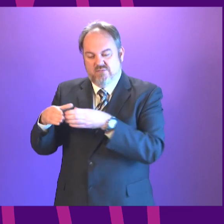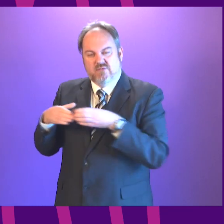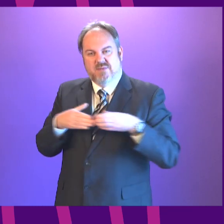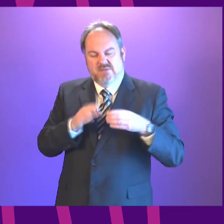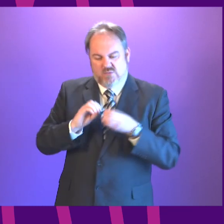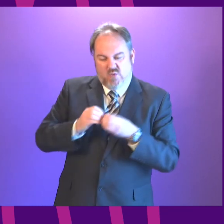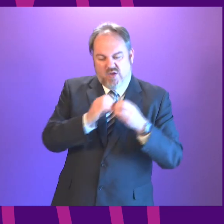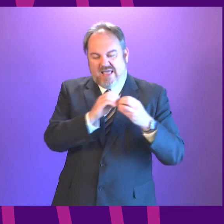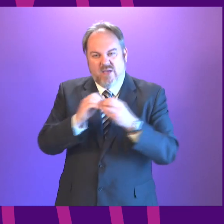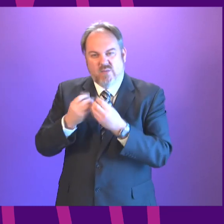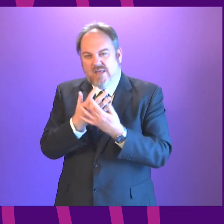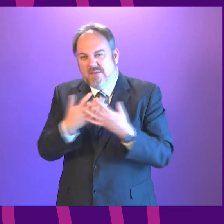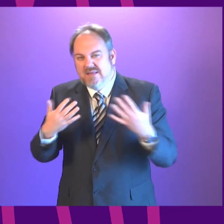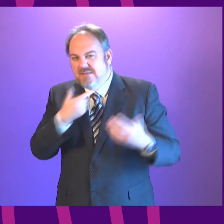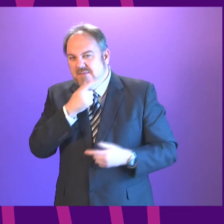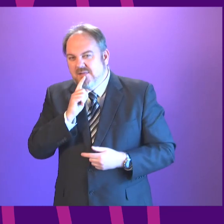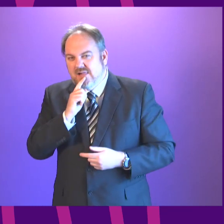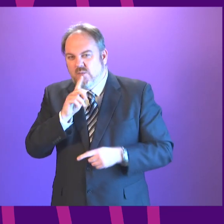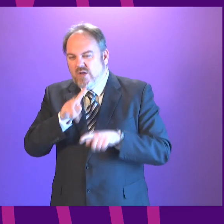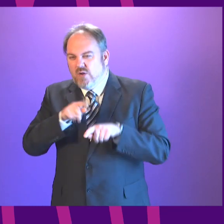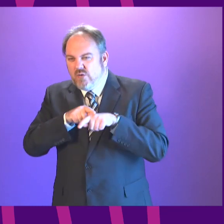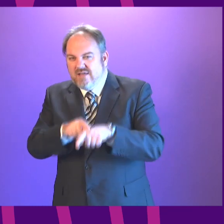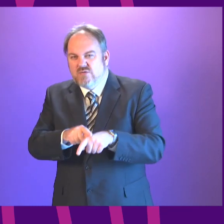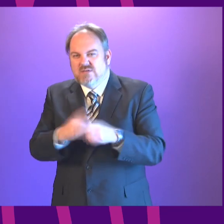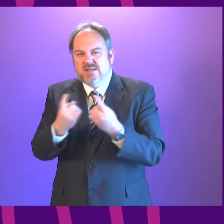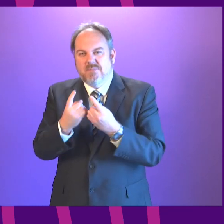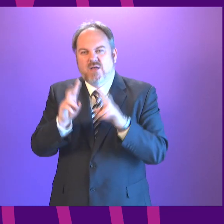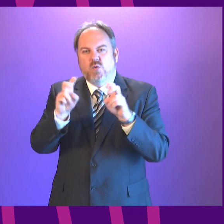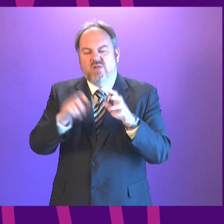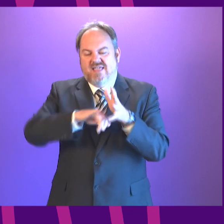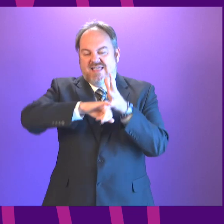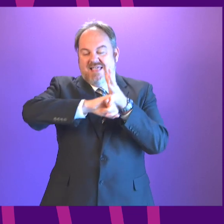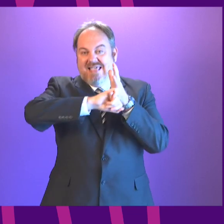looking for a proxy marker known as the S-gene dropout.